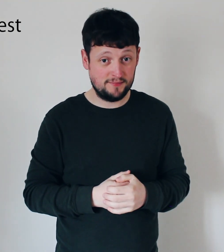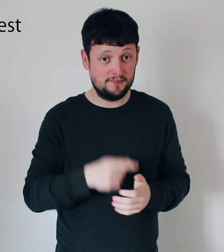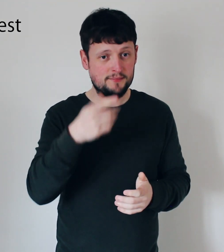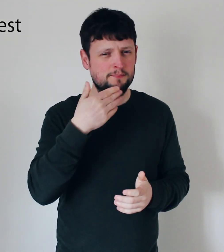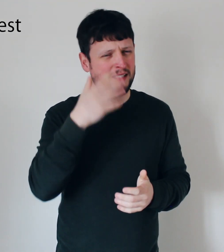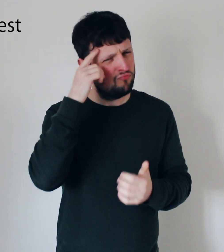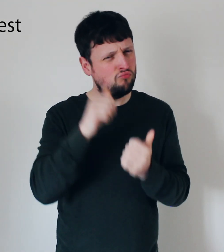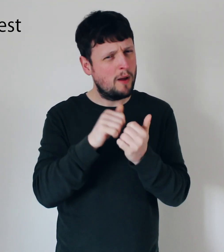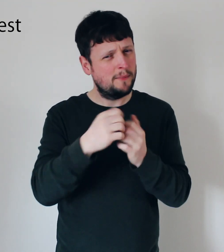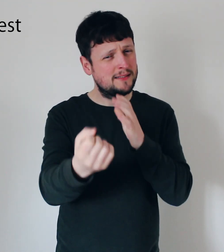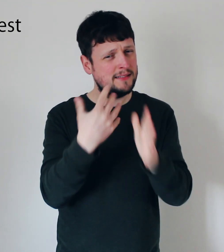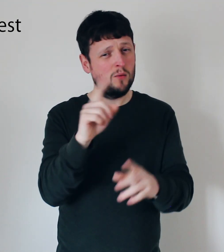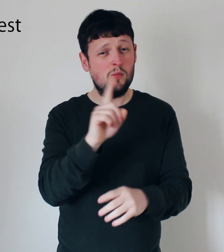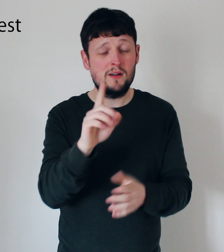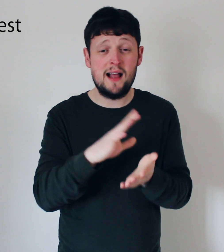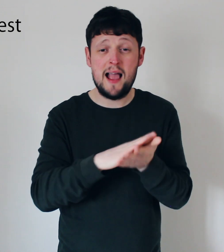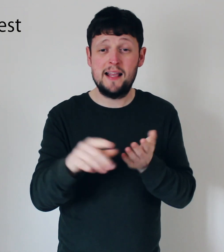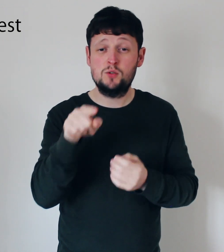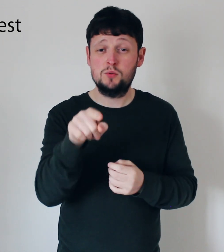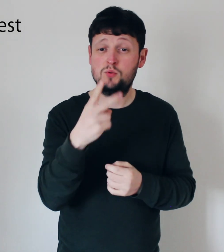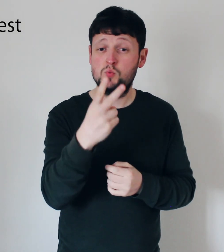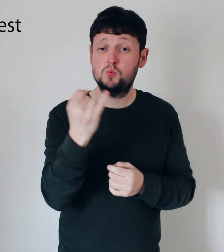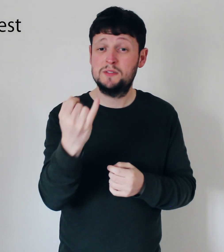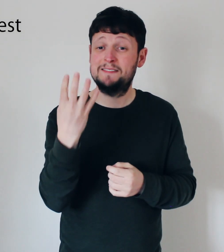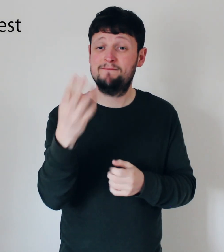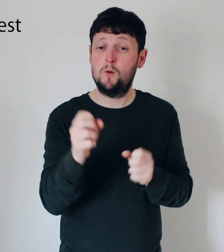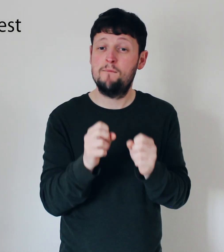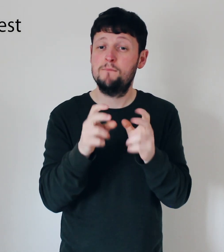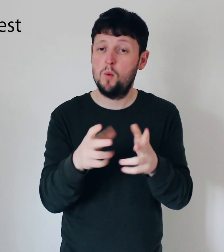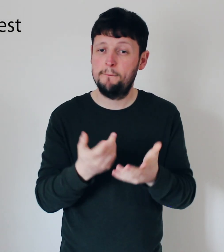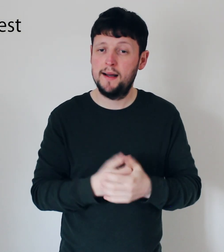Please remember to send your film over using a H.264 format.